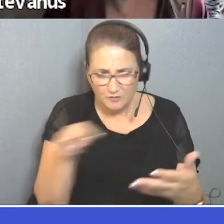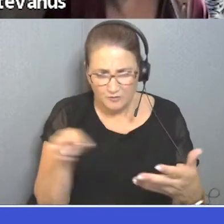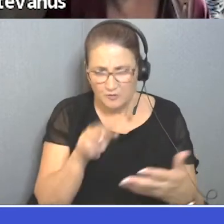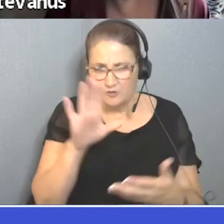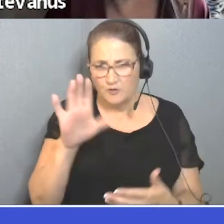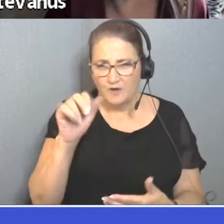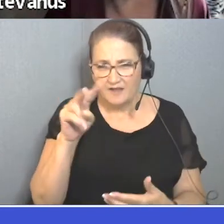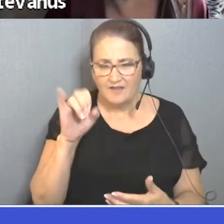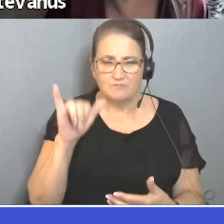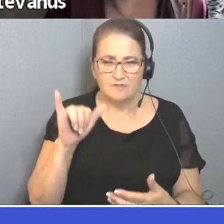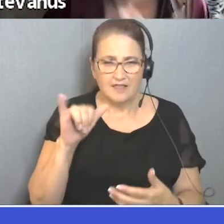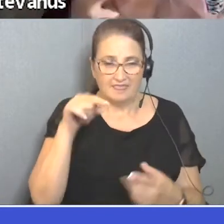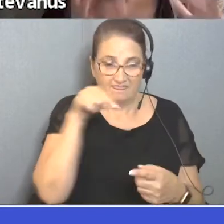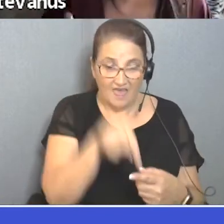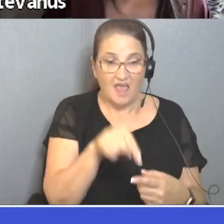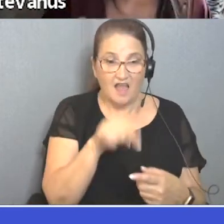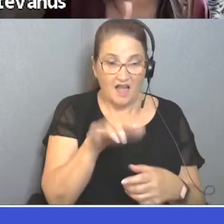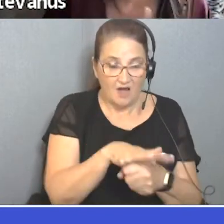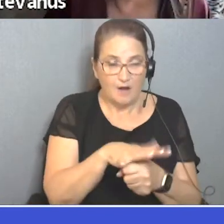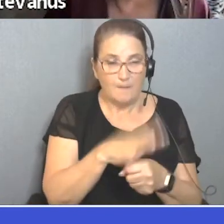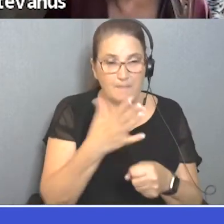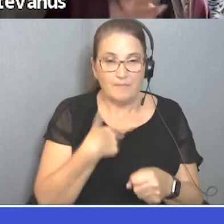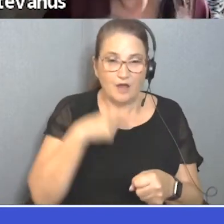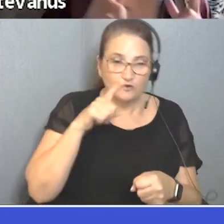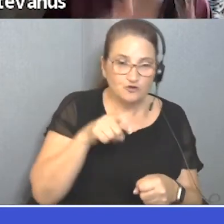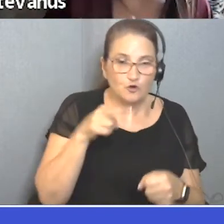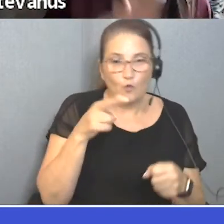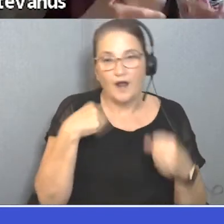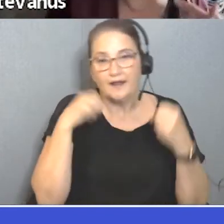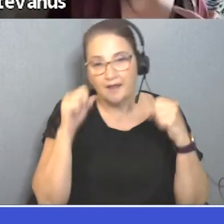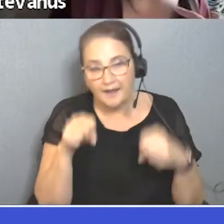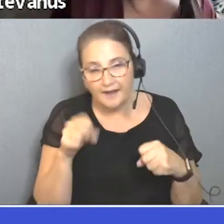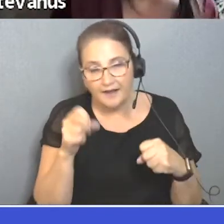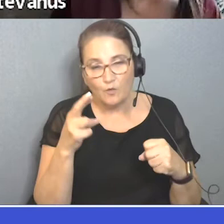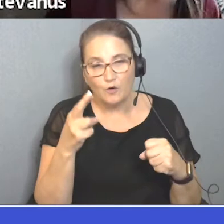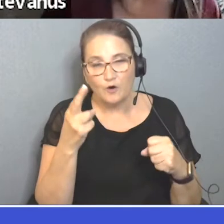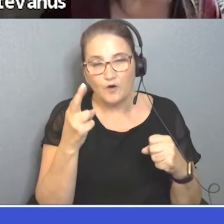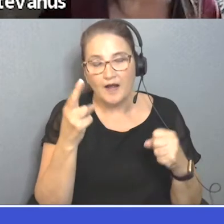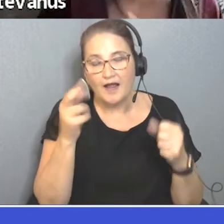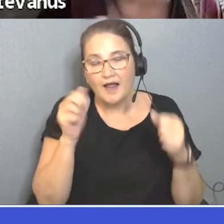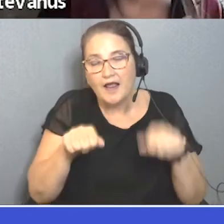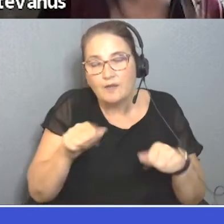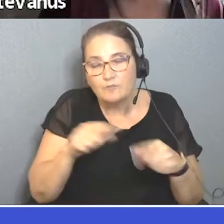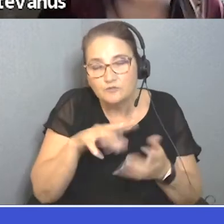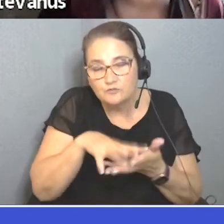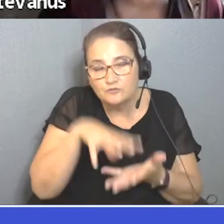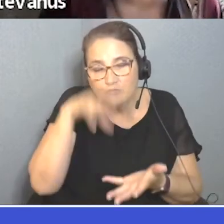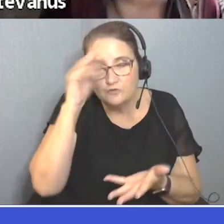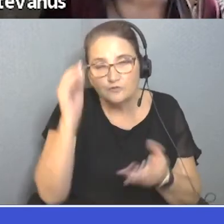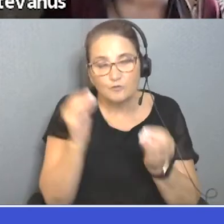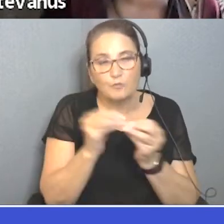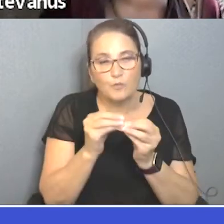haven't done that, definitely feel free to take a look at your canvases and be like, this is an area that maybe I should or could or might